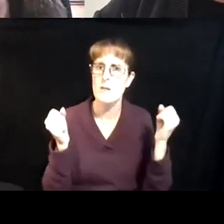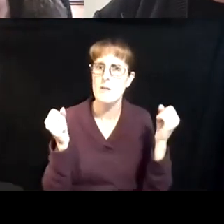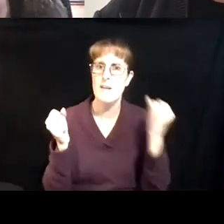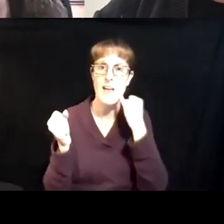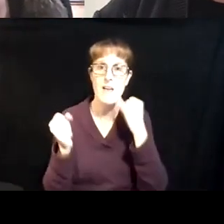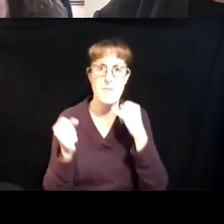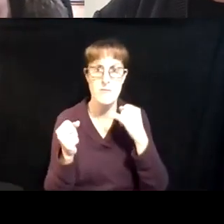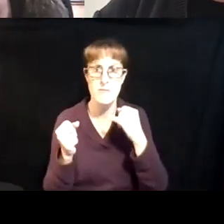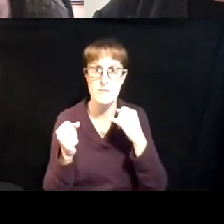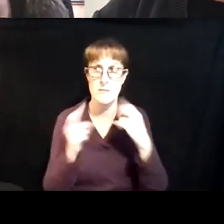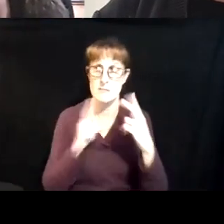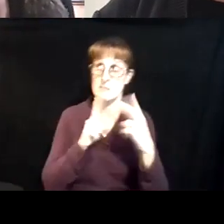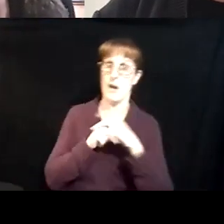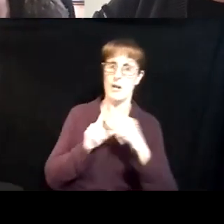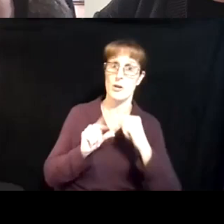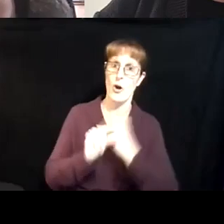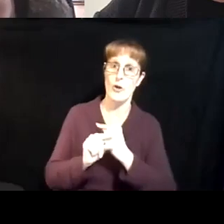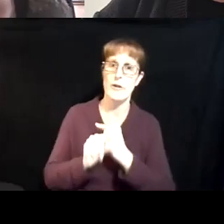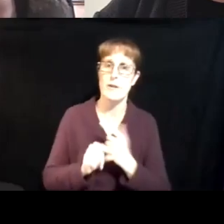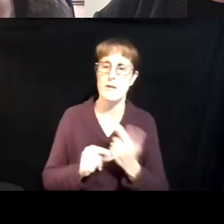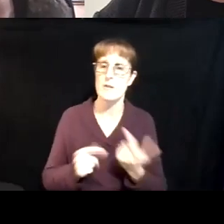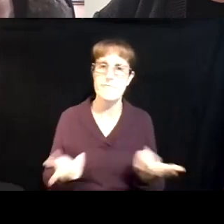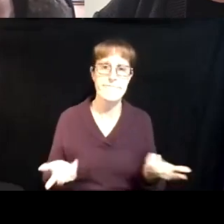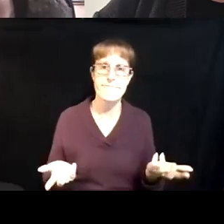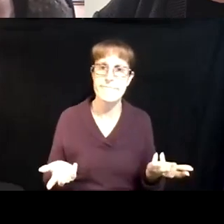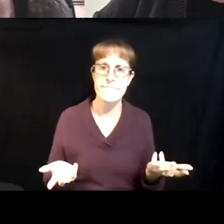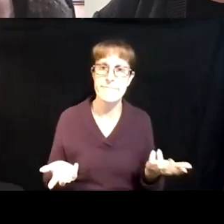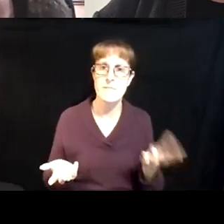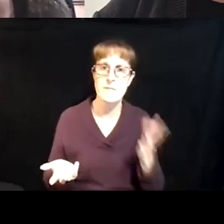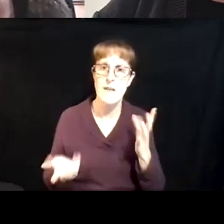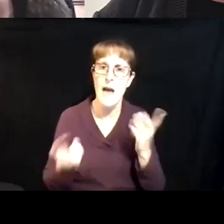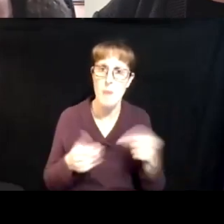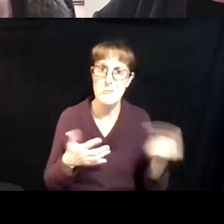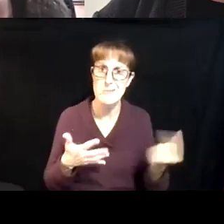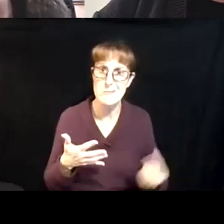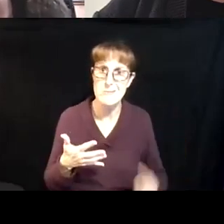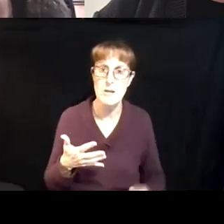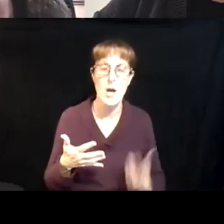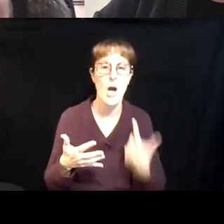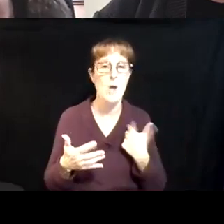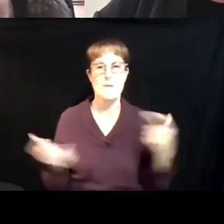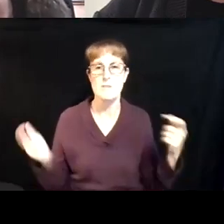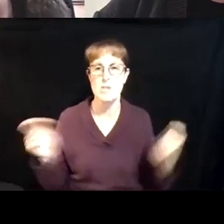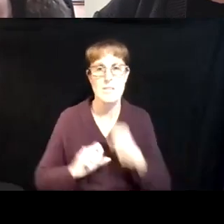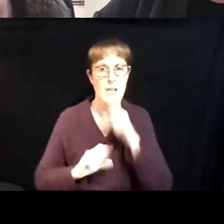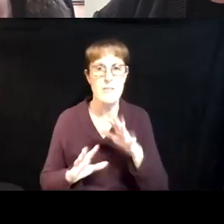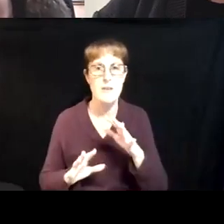We never move the needle and then a celebrity comes in and gives us this experience and suddenly,